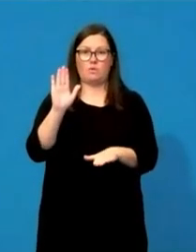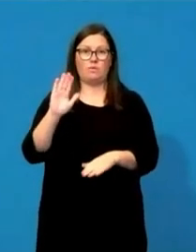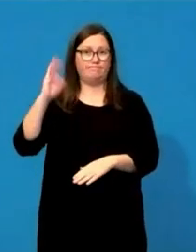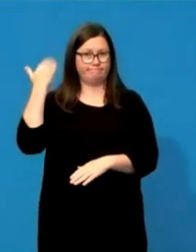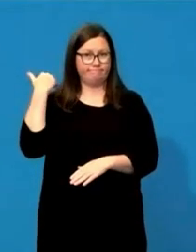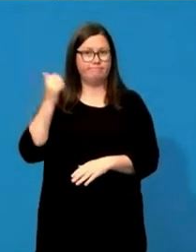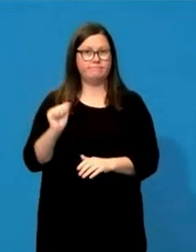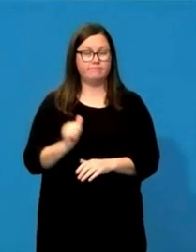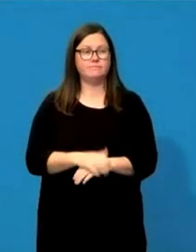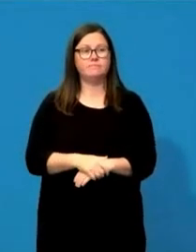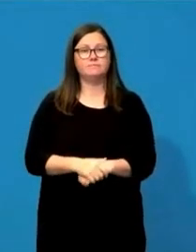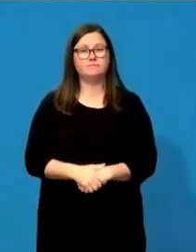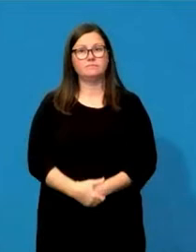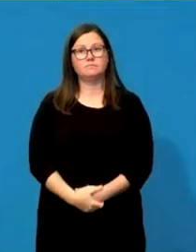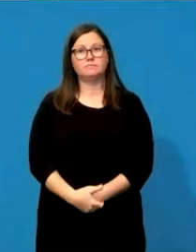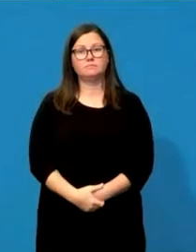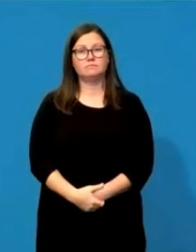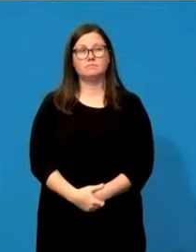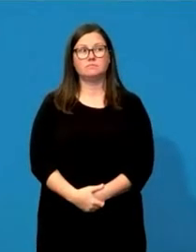And I understand that our connection has just been joined.